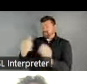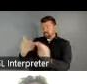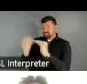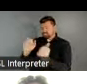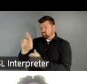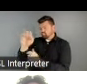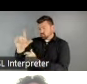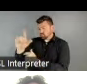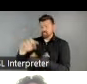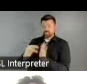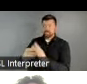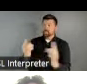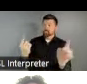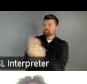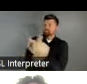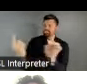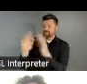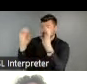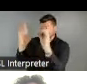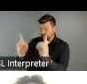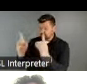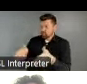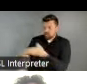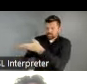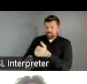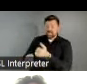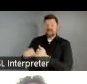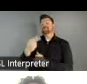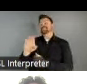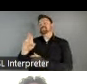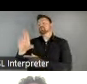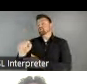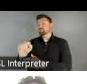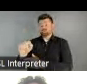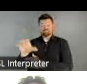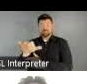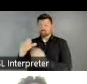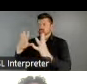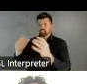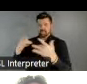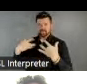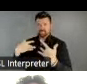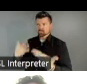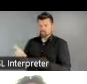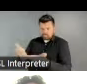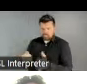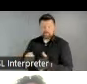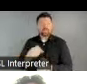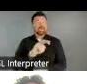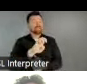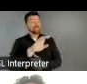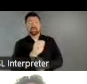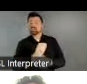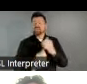HBCUs and the HBCU's week conference. It includes hiring the NEA's first chief diversity officer,